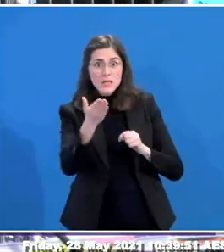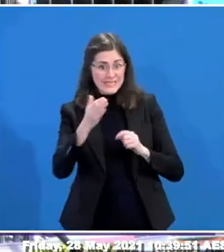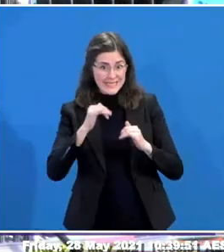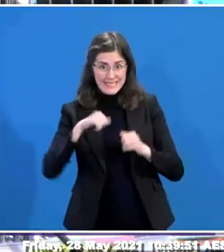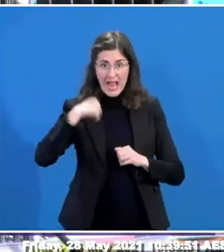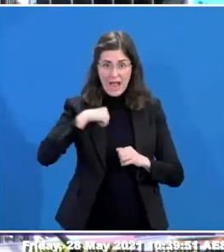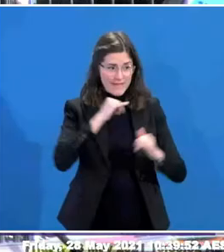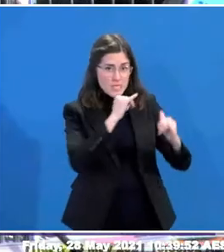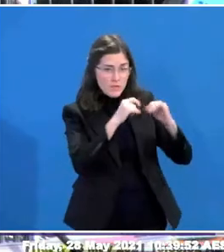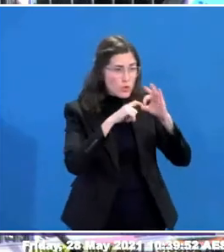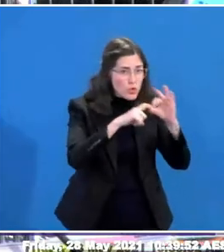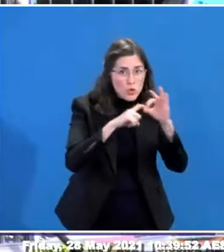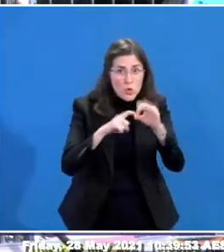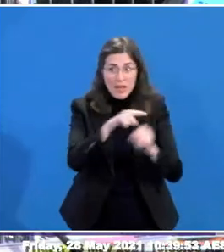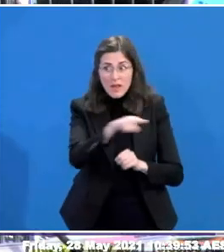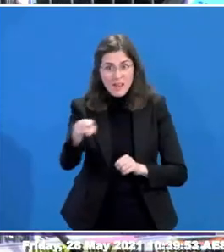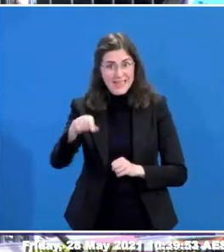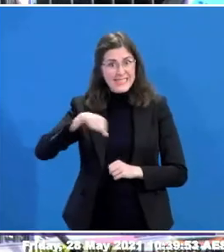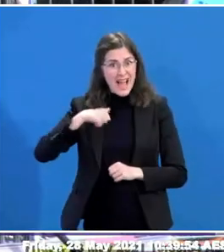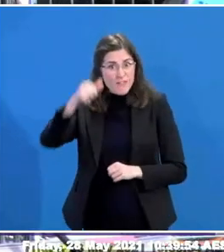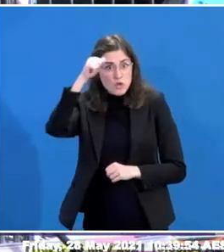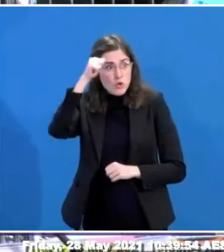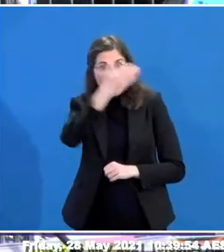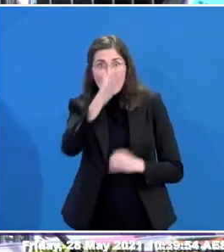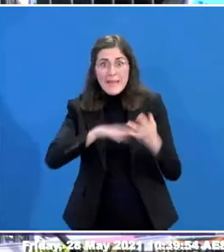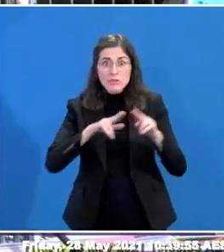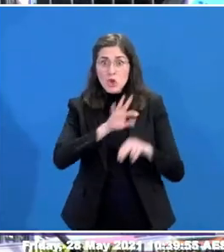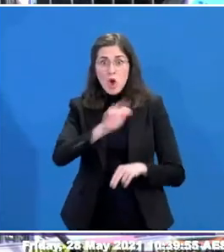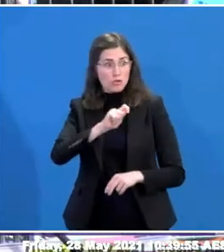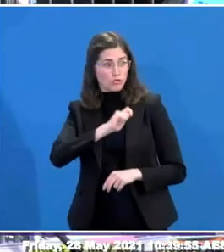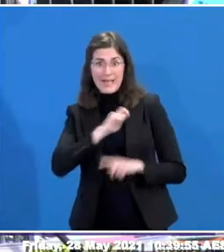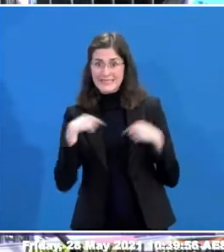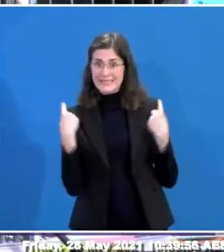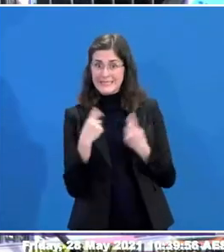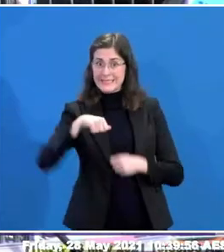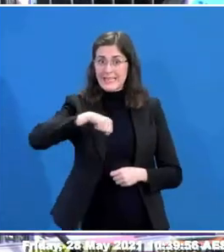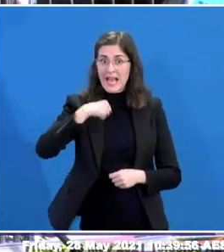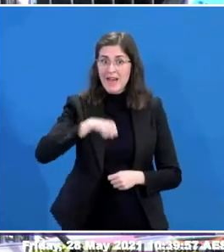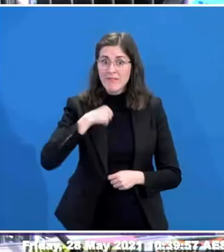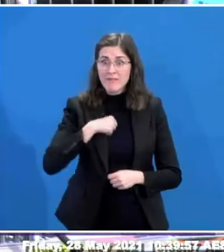they were aware of a lack of trust and, therefore, that placed additional stress